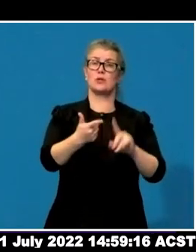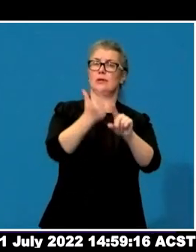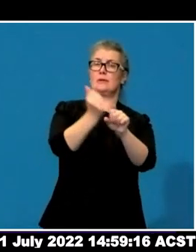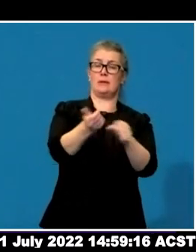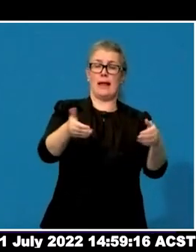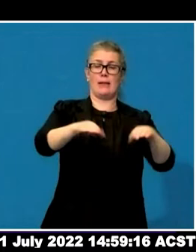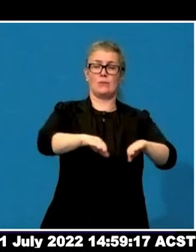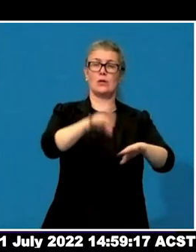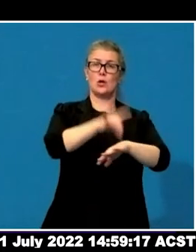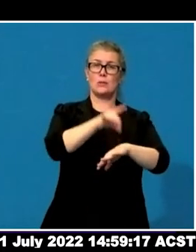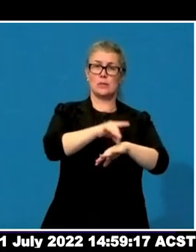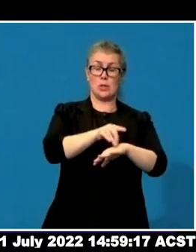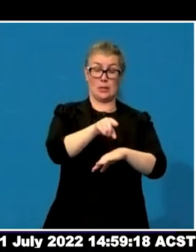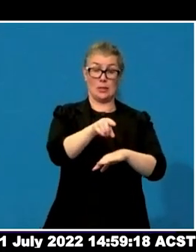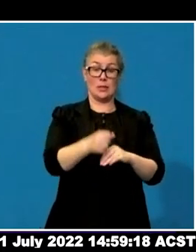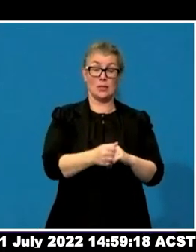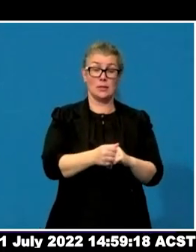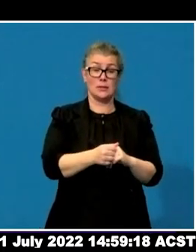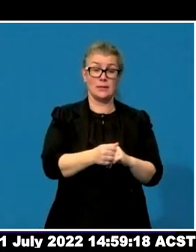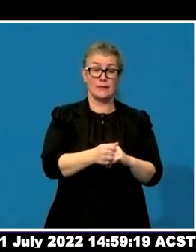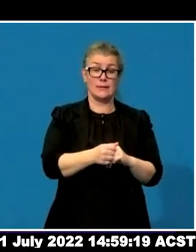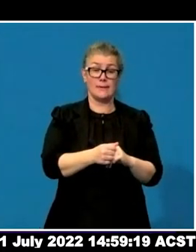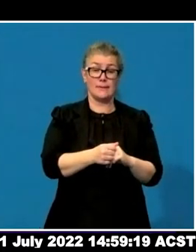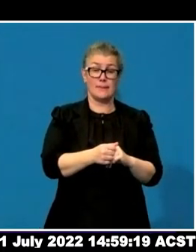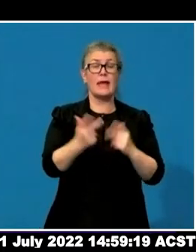where it is that there has been another child that I've looked after who couldn't